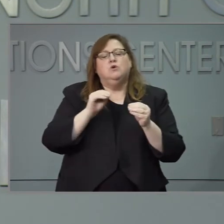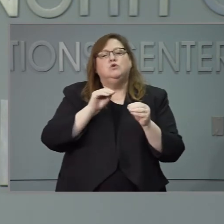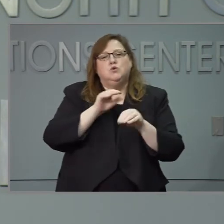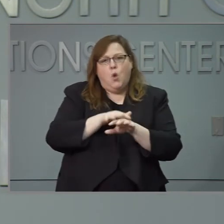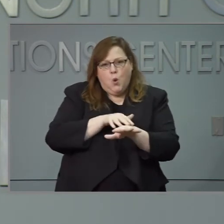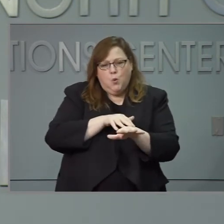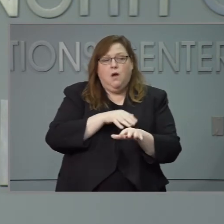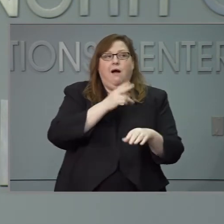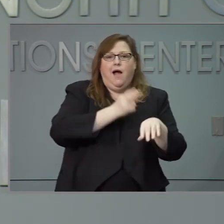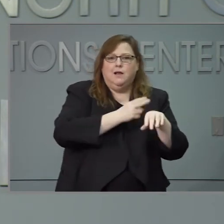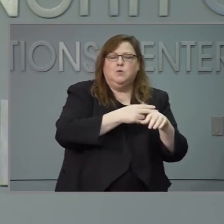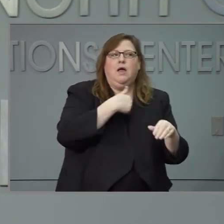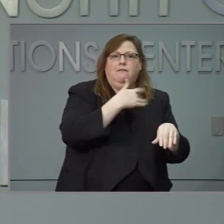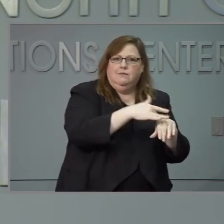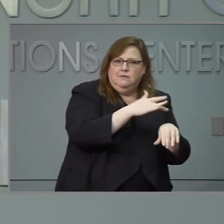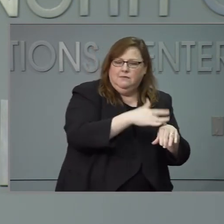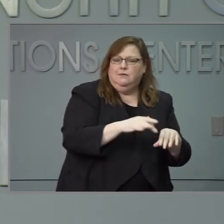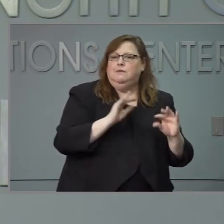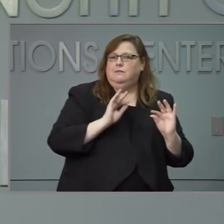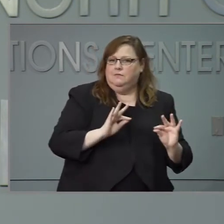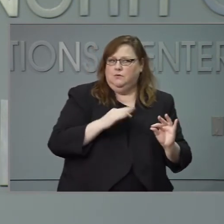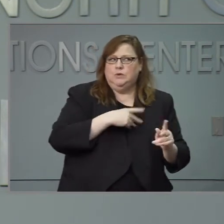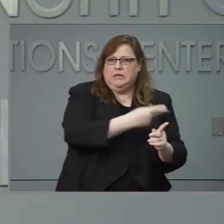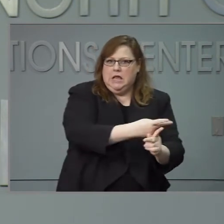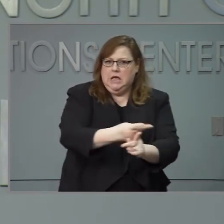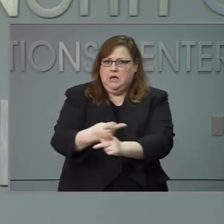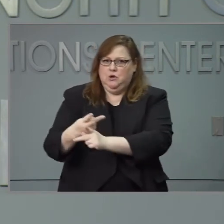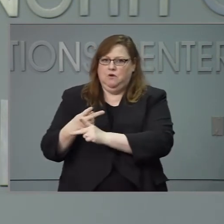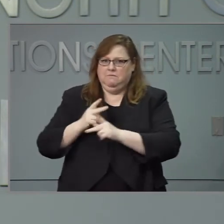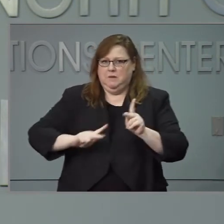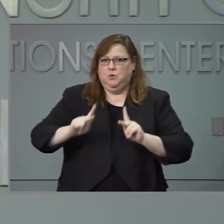SUBIR EL SALARIO >> Gov. Cooper: OBVIAMENTE NO